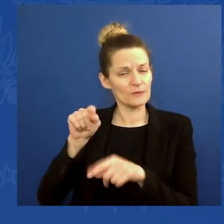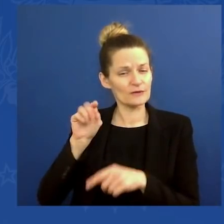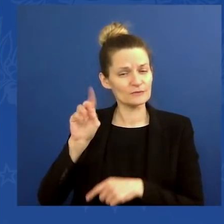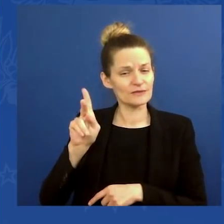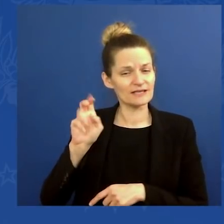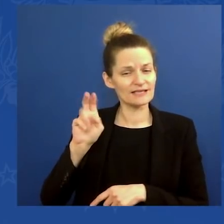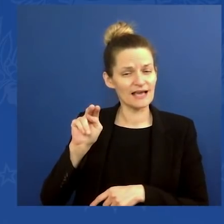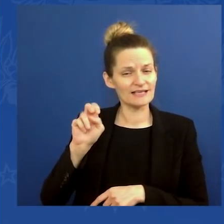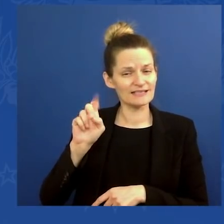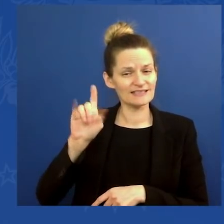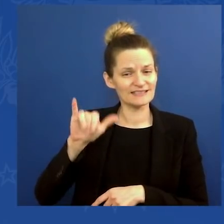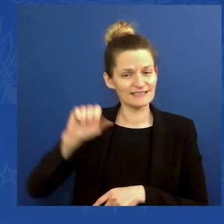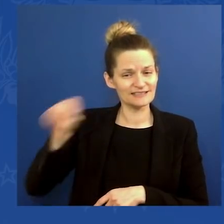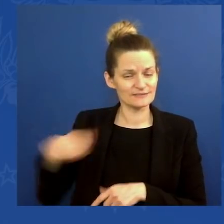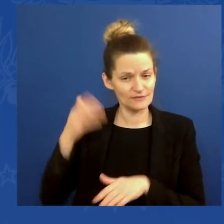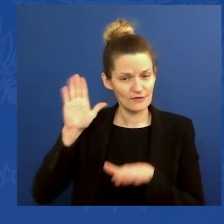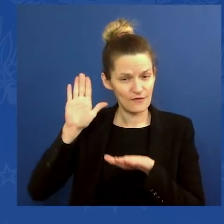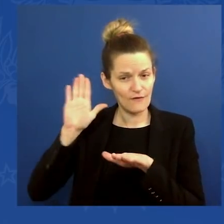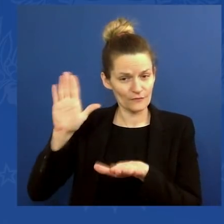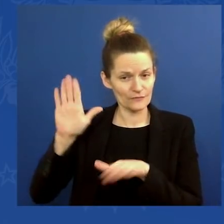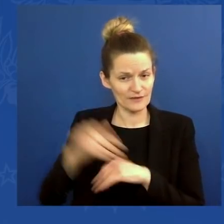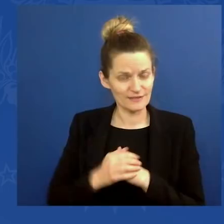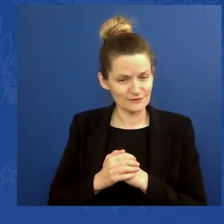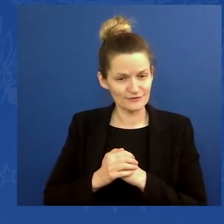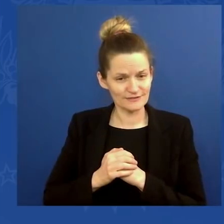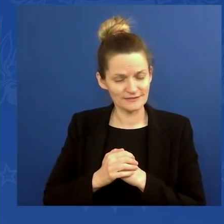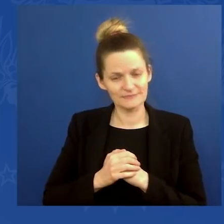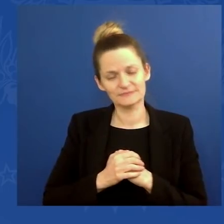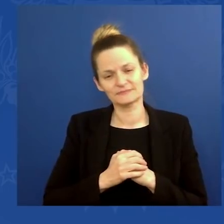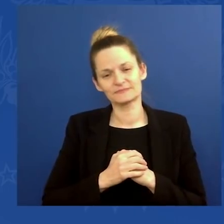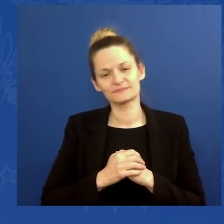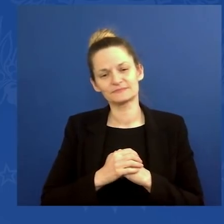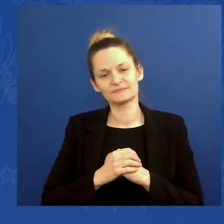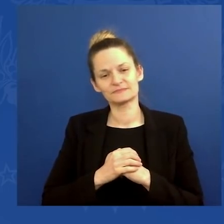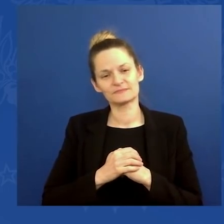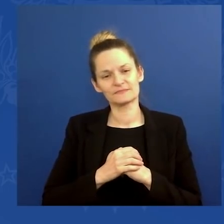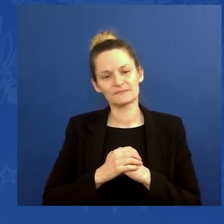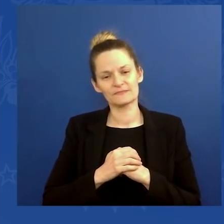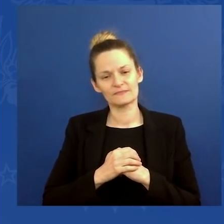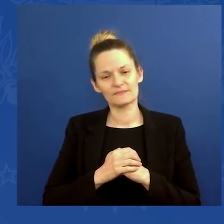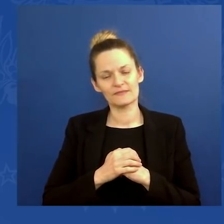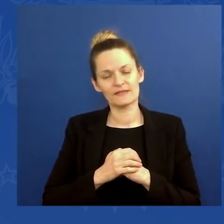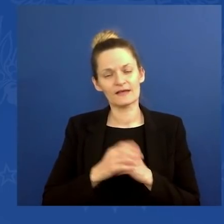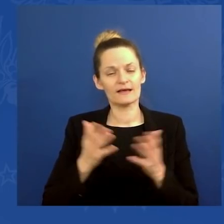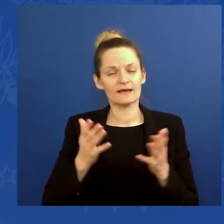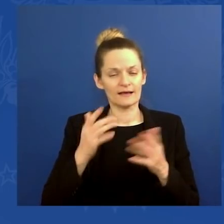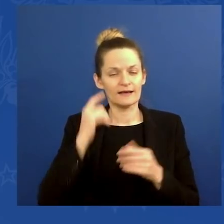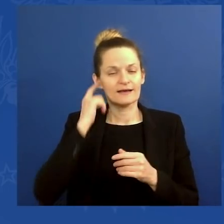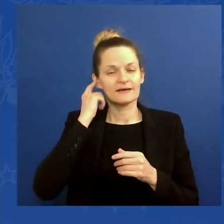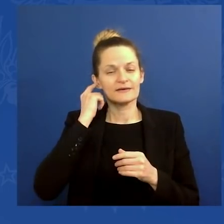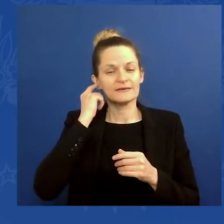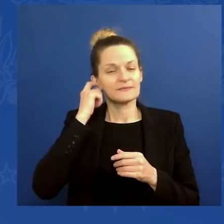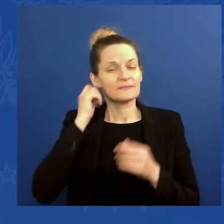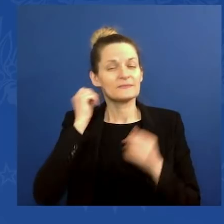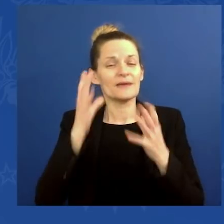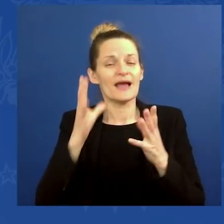Many of you heard me say this and everybody in the world practically, but certainly in our country ever since,